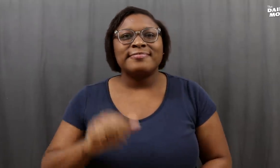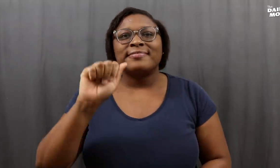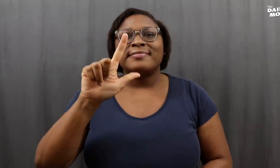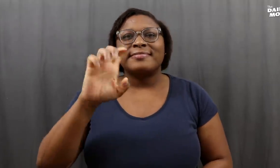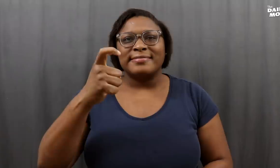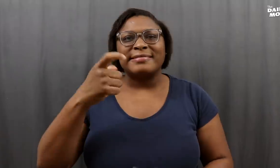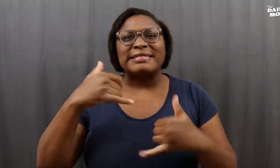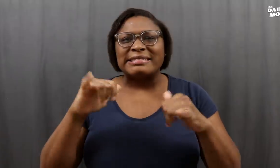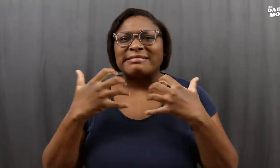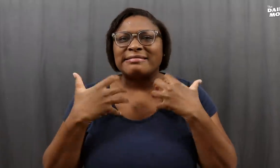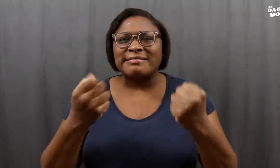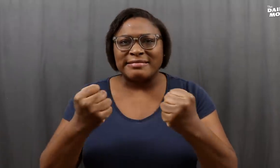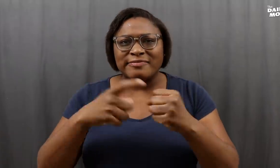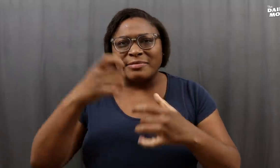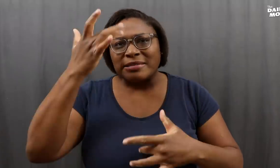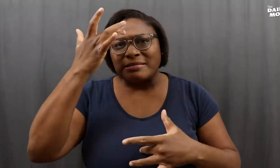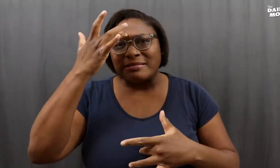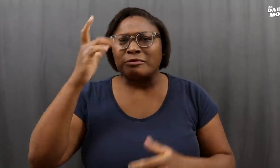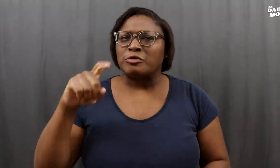Alex is still recovering from his illness and hopes to be back